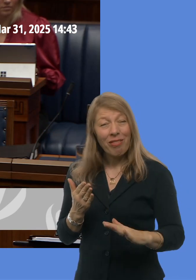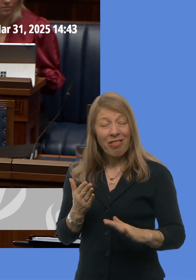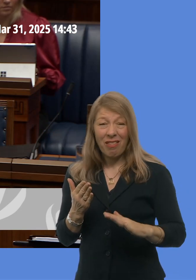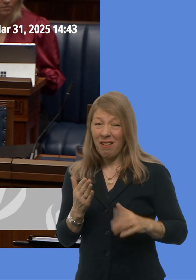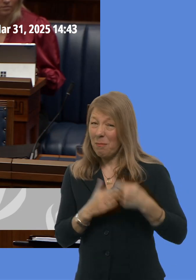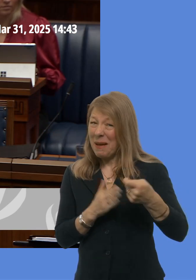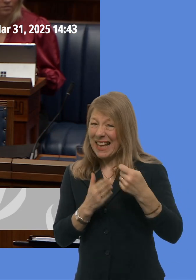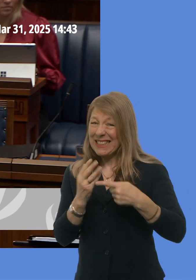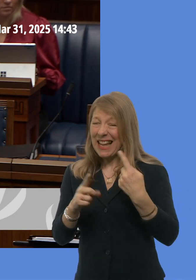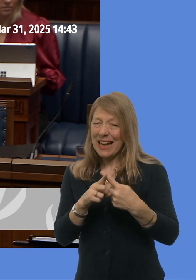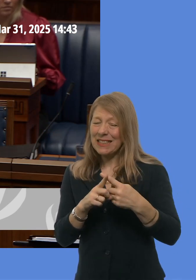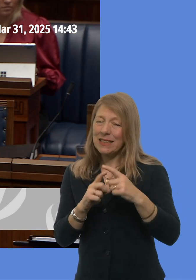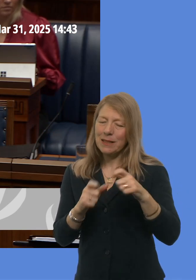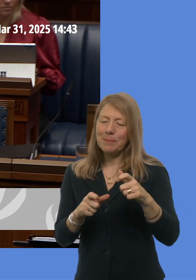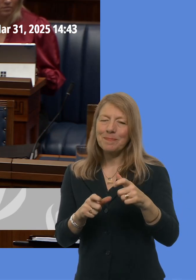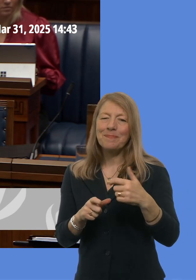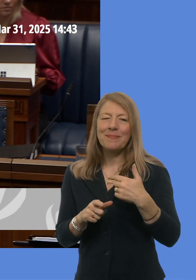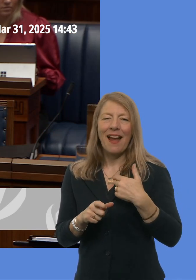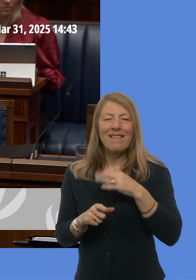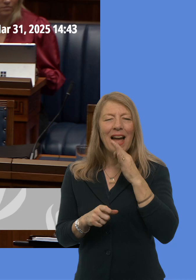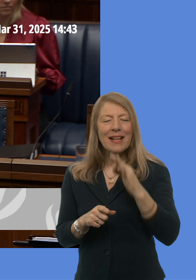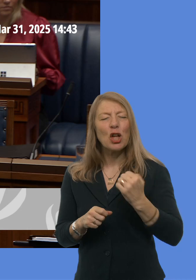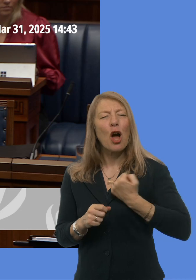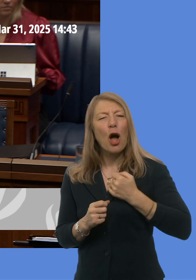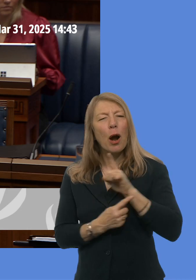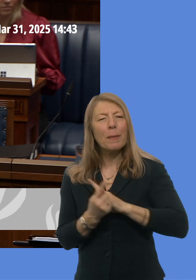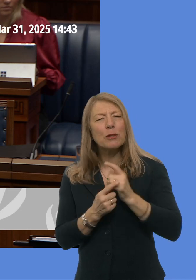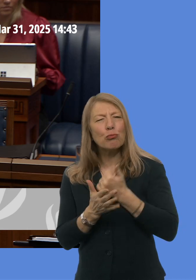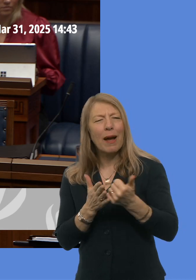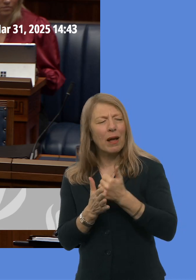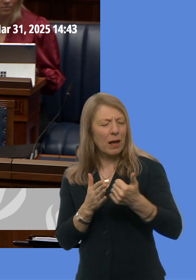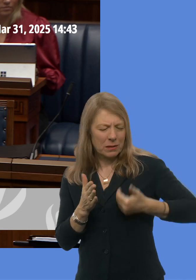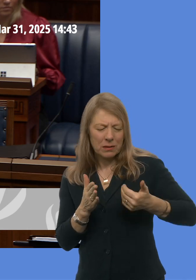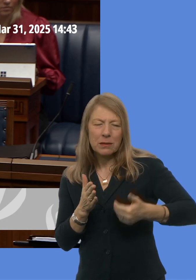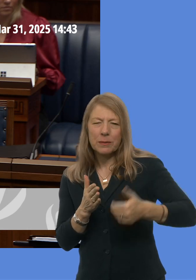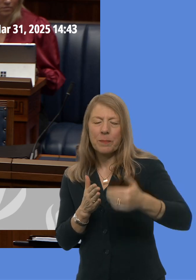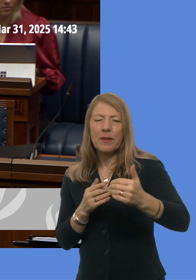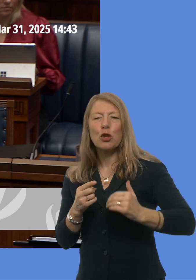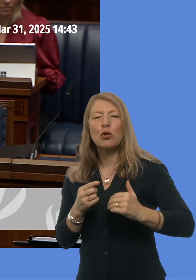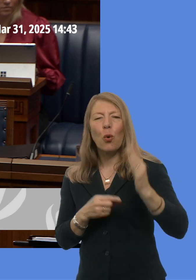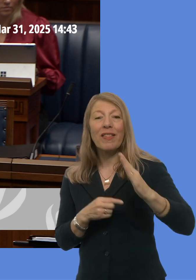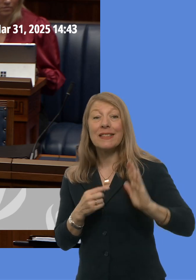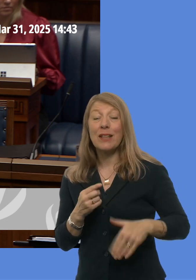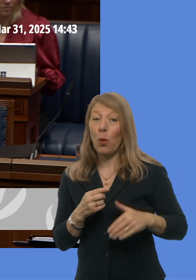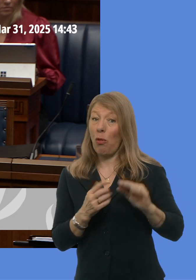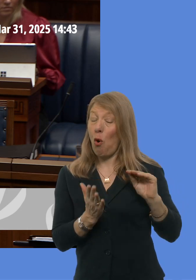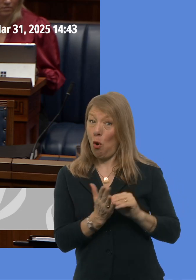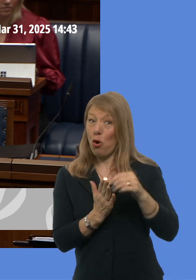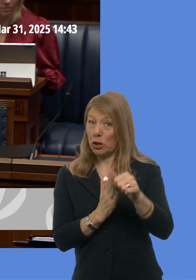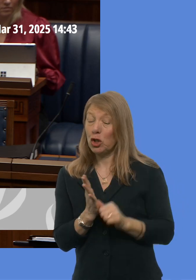the agenda for the north-south meeting some six months ago, and we had the opportunity to raise this directly with the Taoiseach and the Tanaiste.